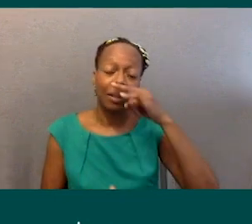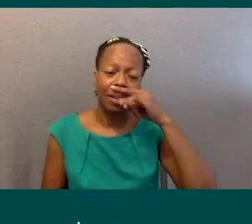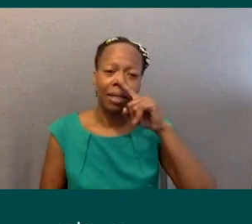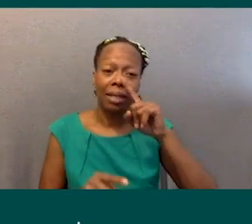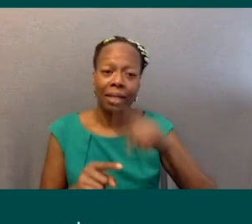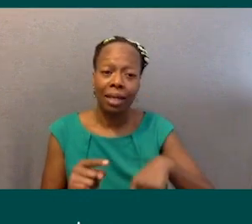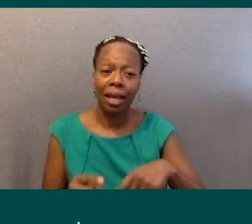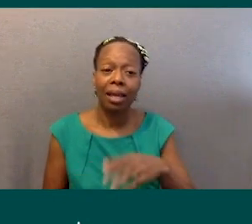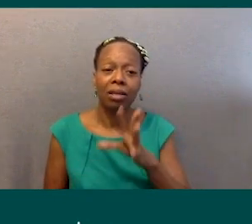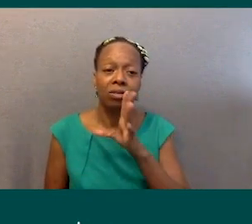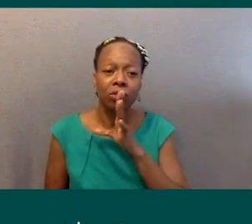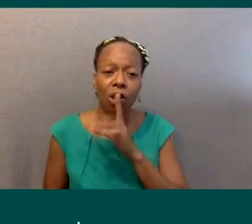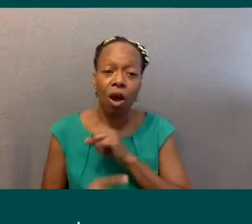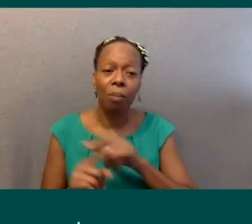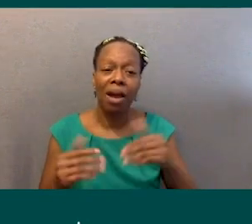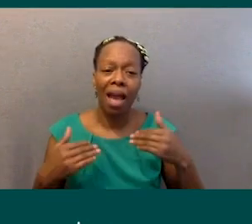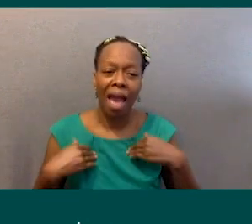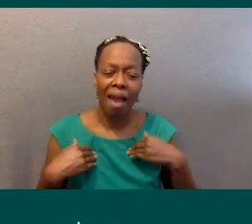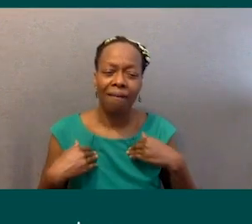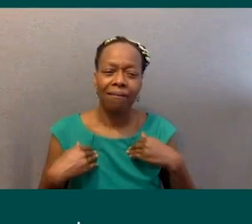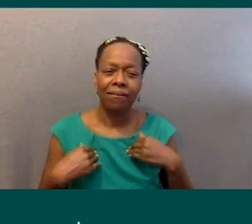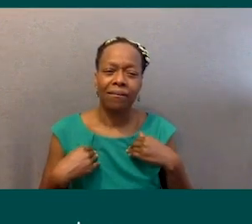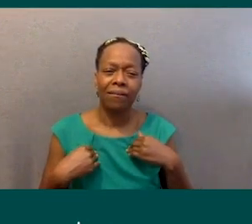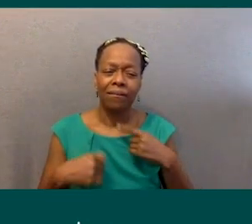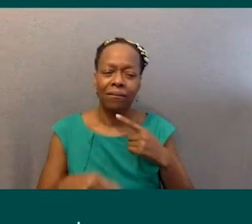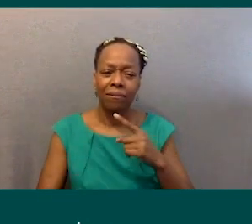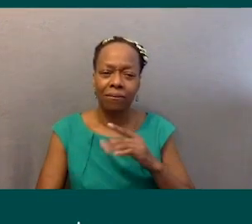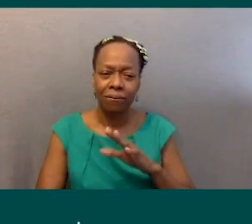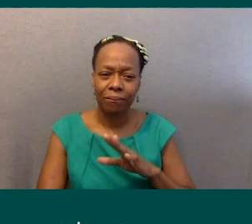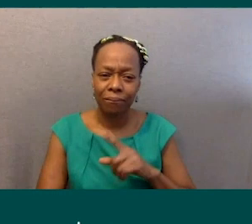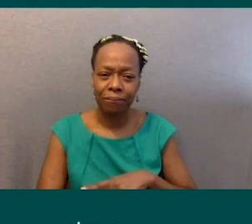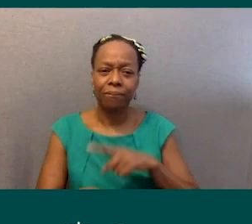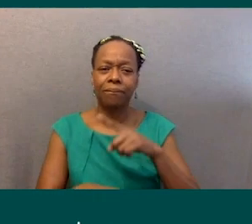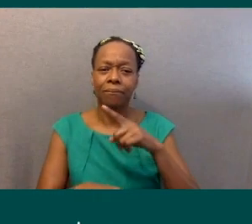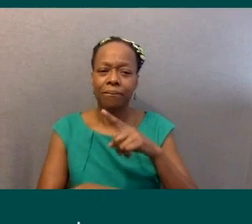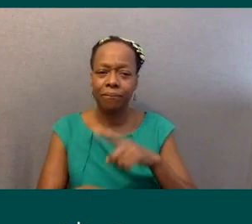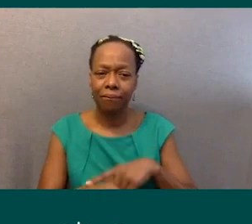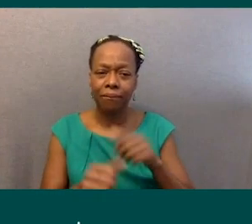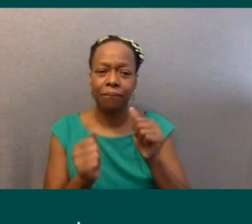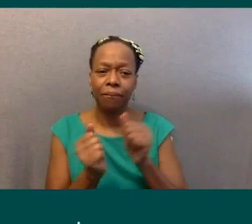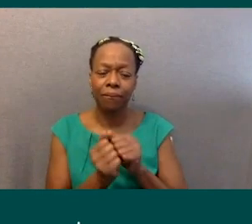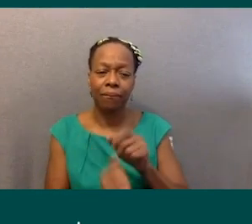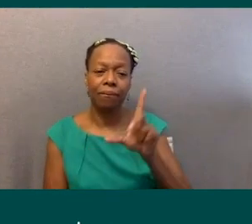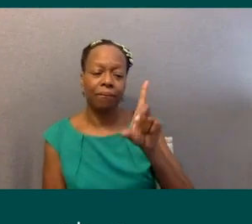can that be a sign of chronic pain? So you're probably talking about a child that's probably fairly involved here,